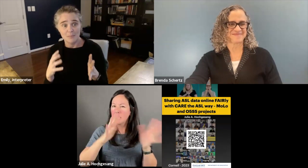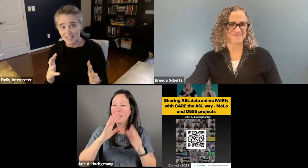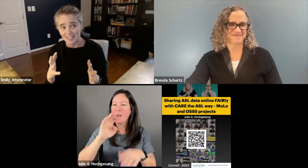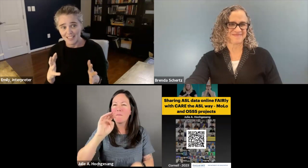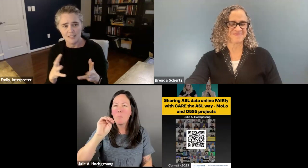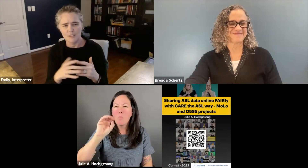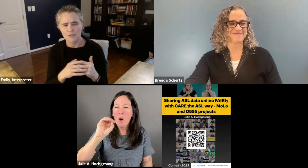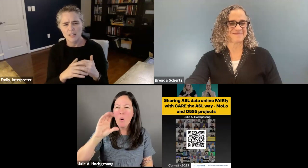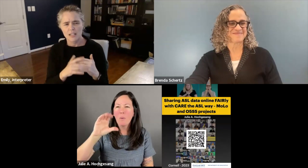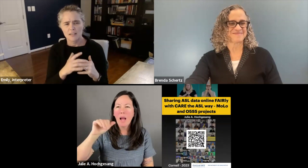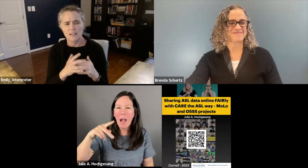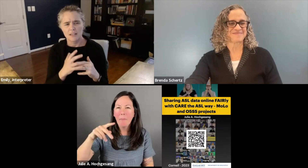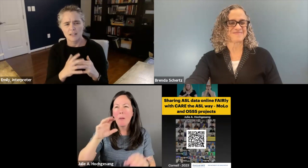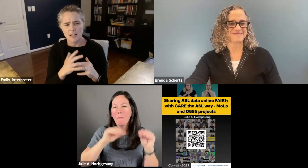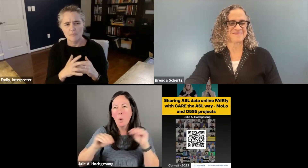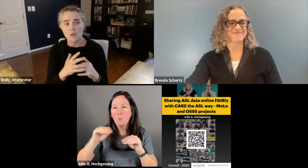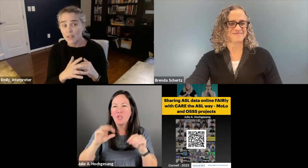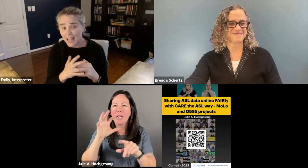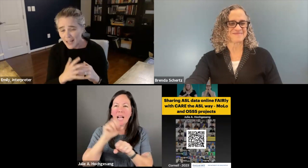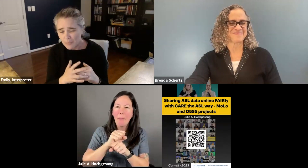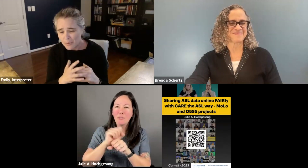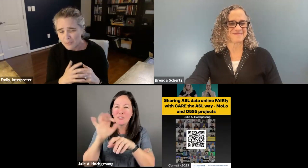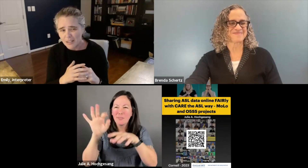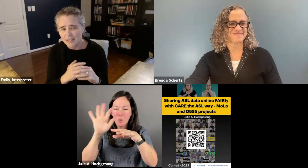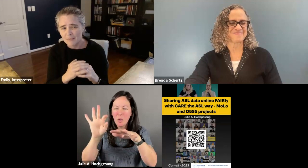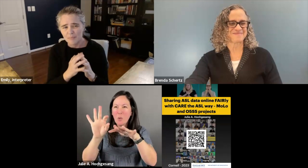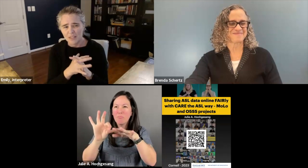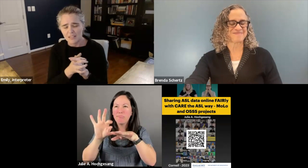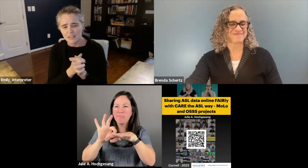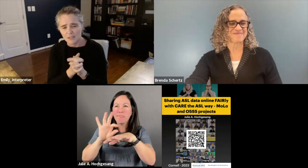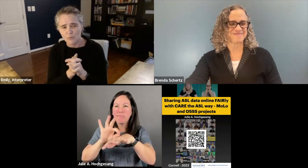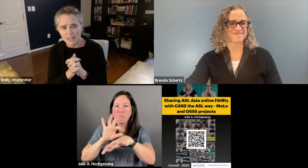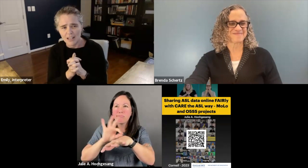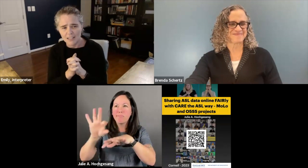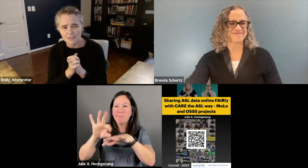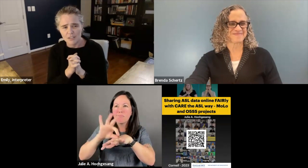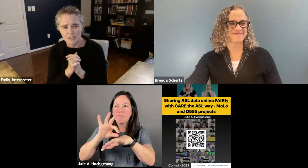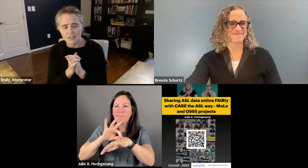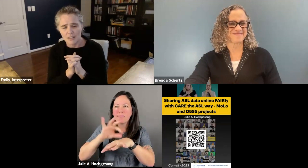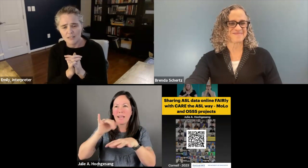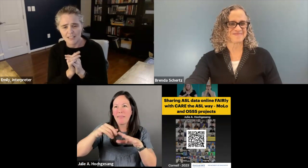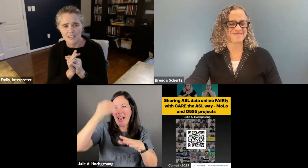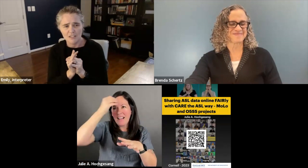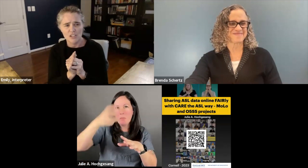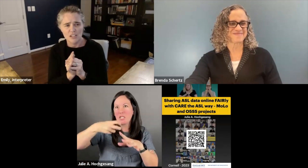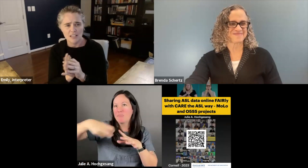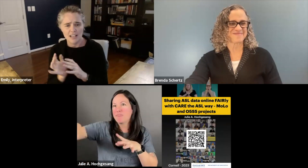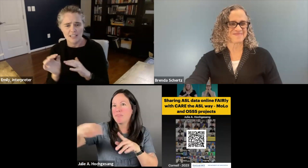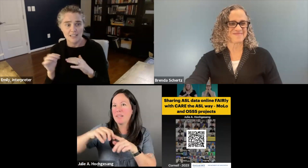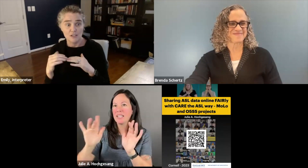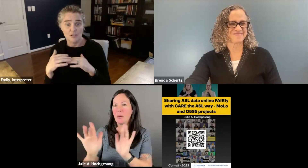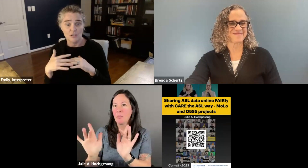my signs so the U map I is is one kind of technology that has sensors that